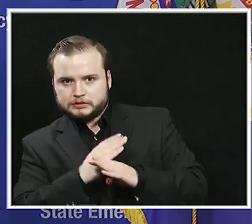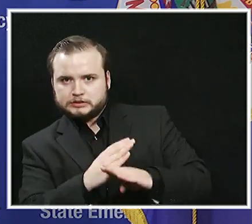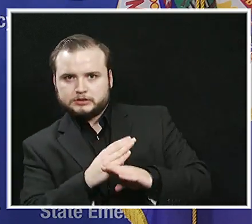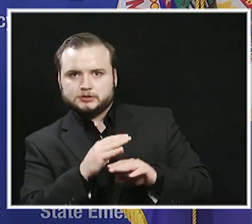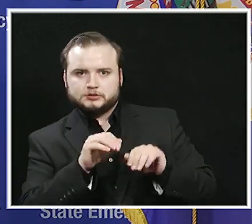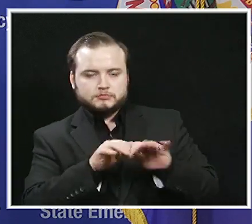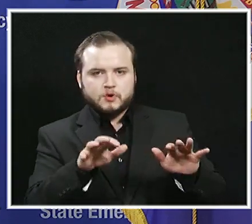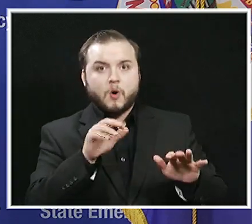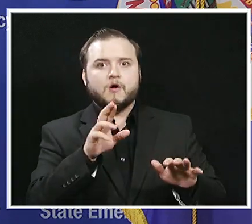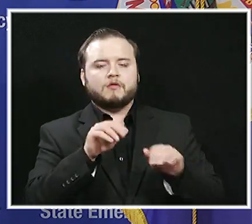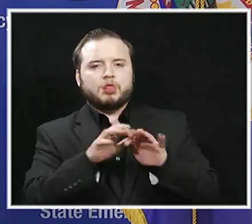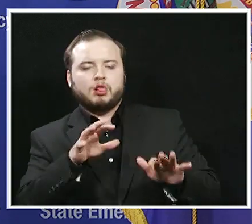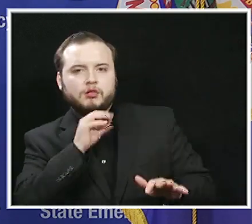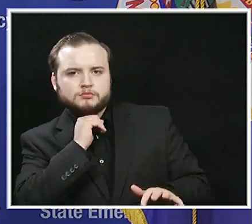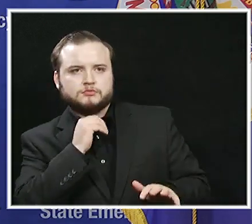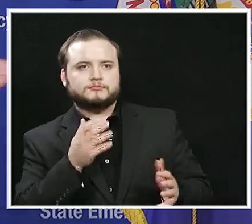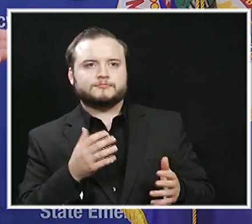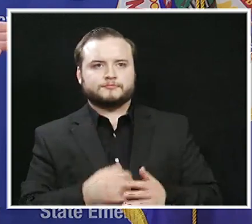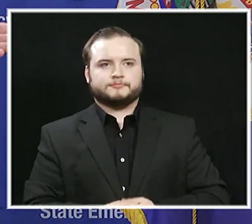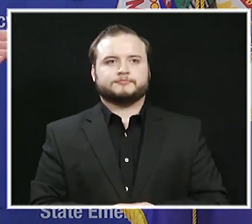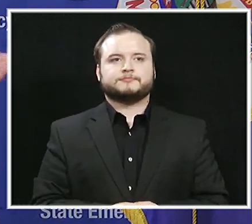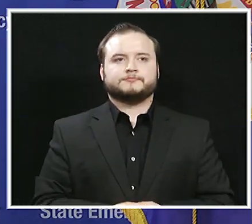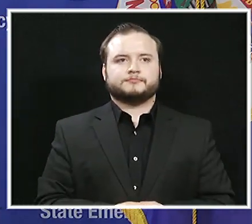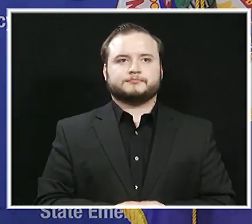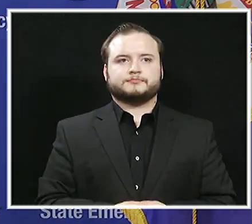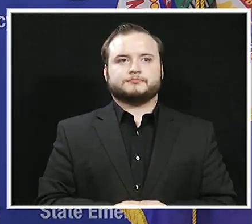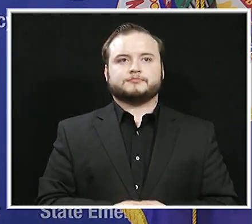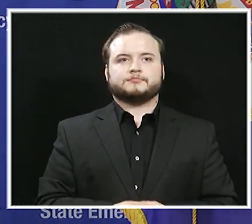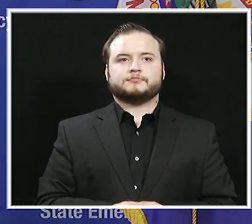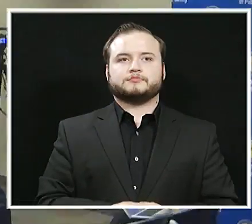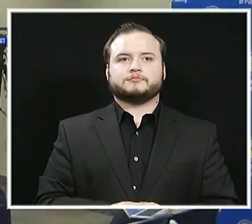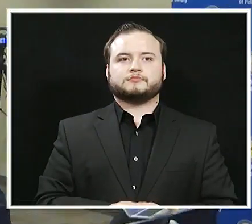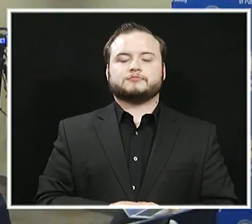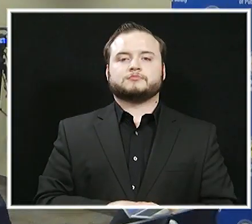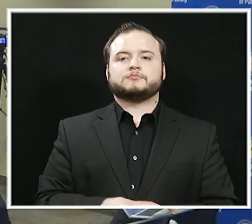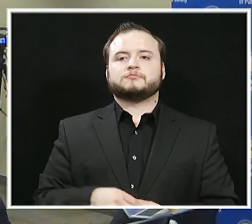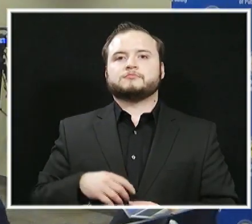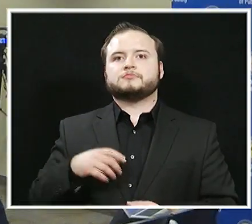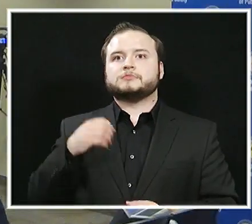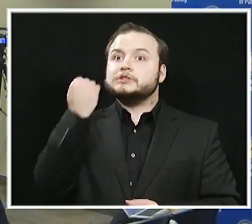Jan would say what is the predictability or